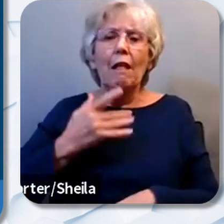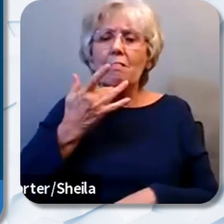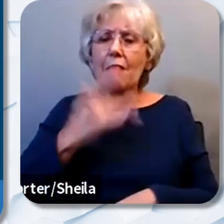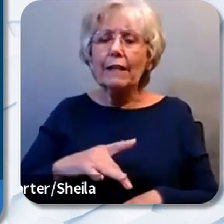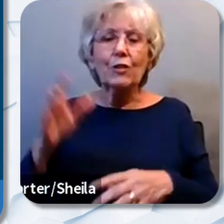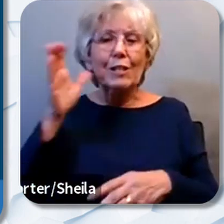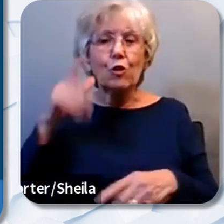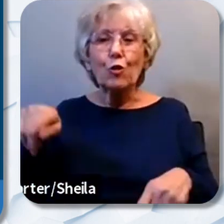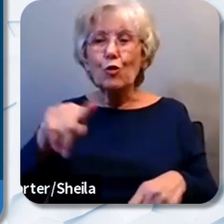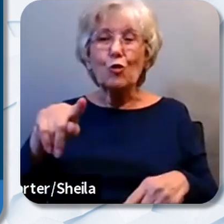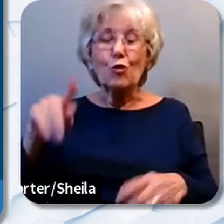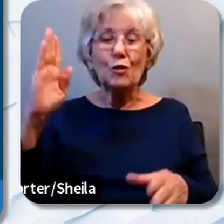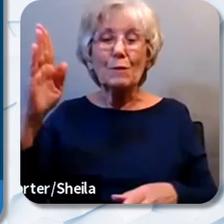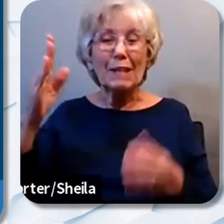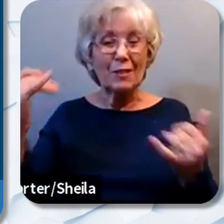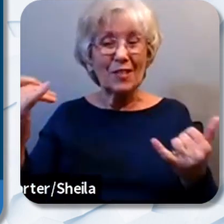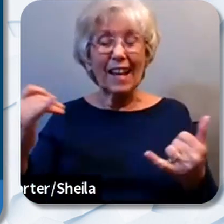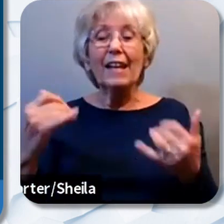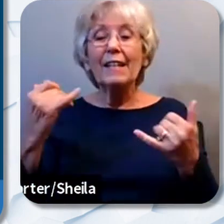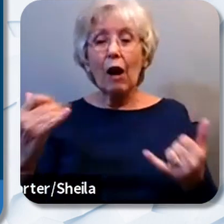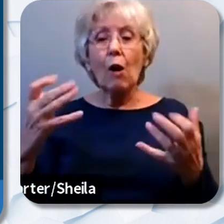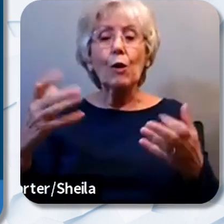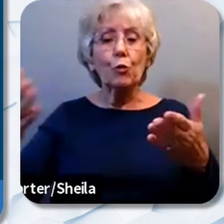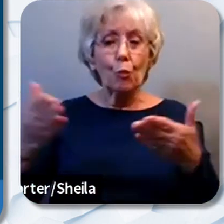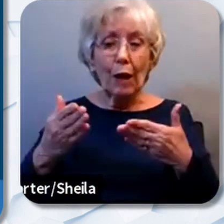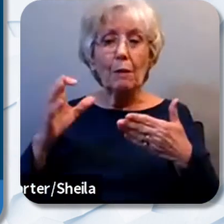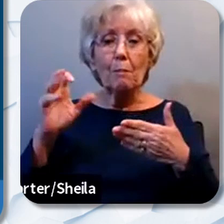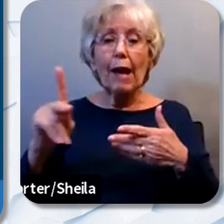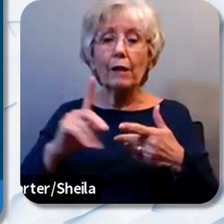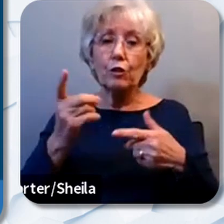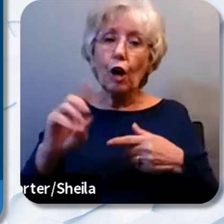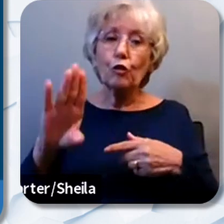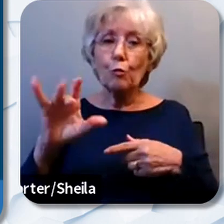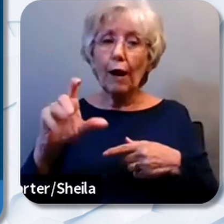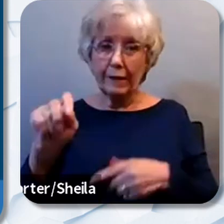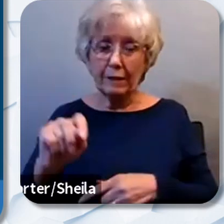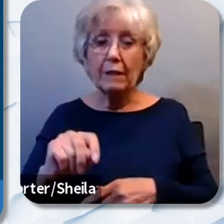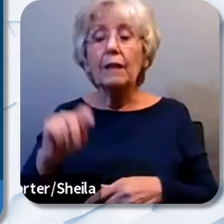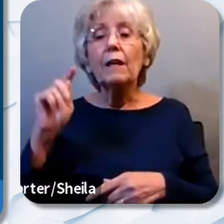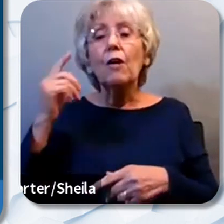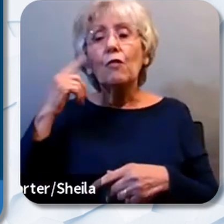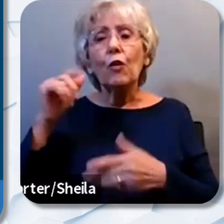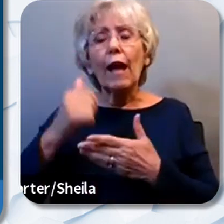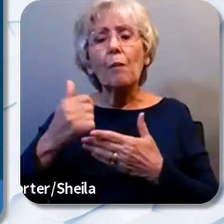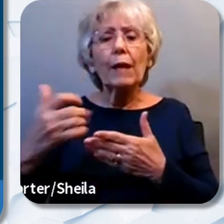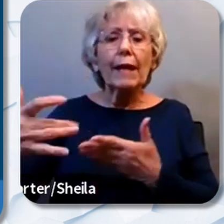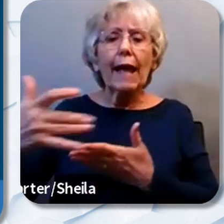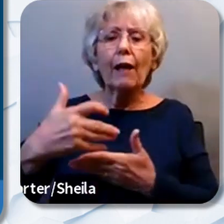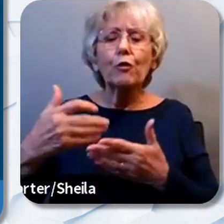So at this point i'd like to welcome back Dr Dr bryant to help gather some key themes and